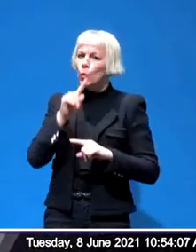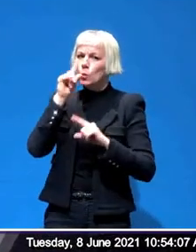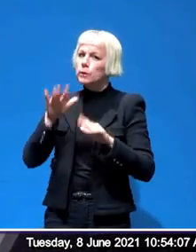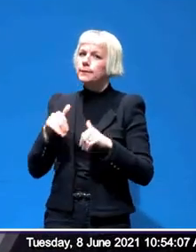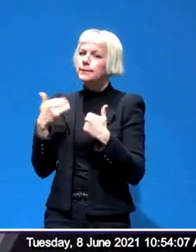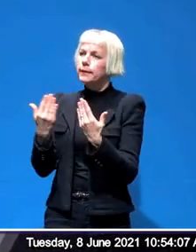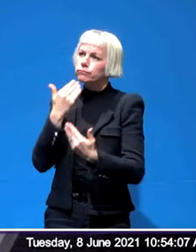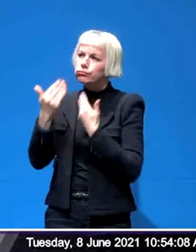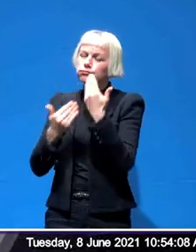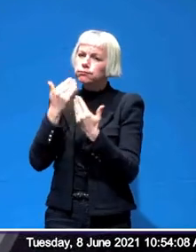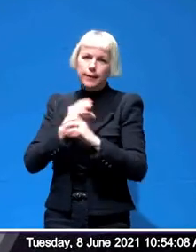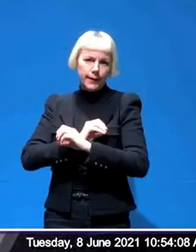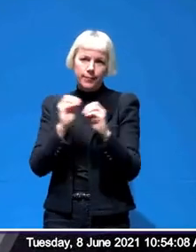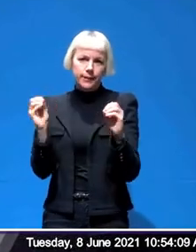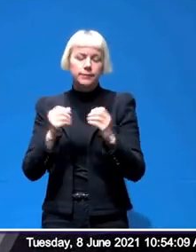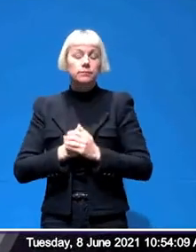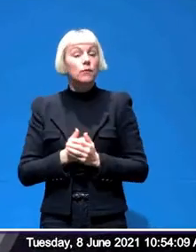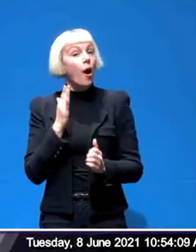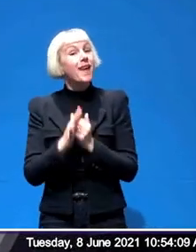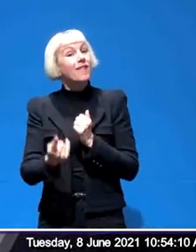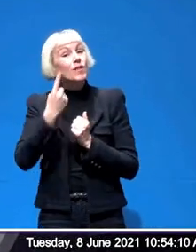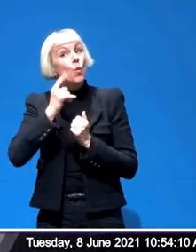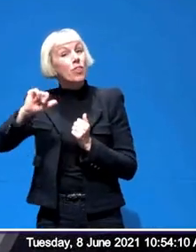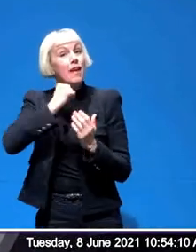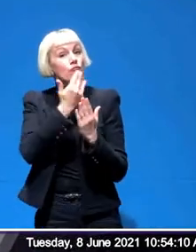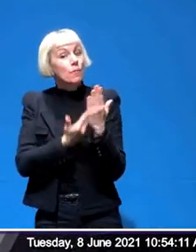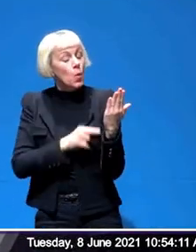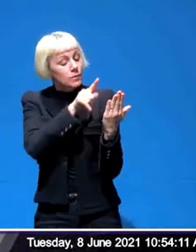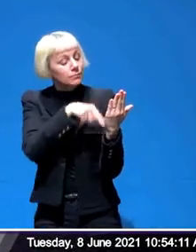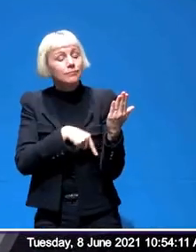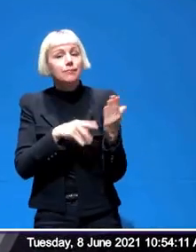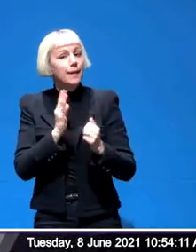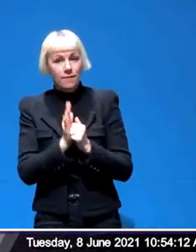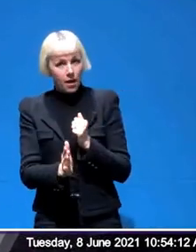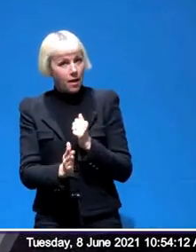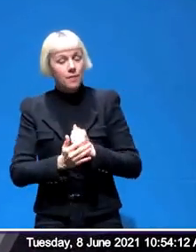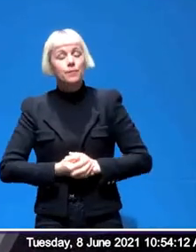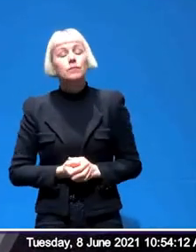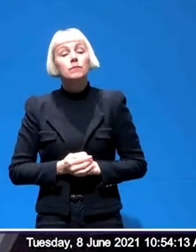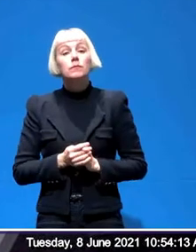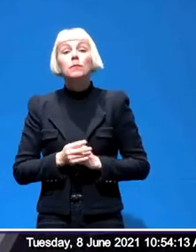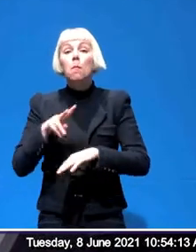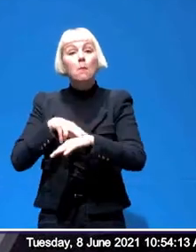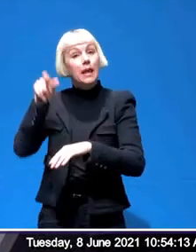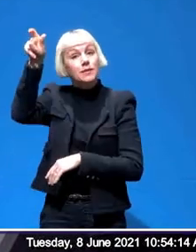I have not seen a copy of the police report. The police officer who investigated Daniel's injuries told me he